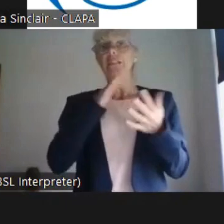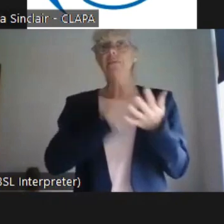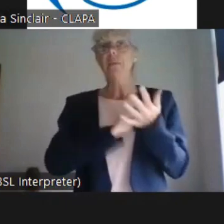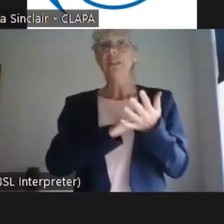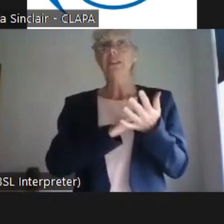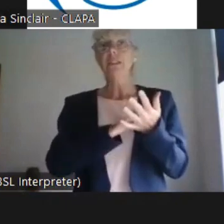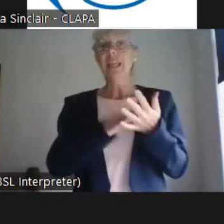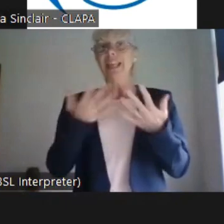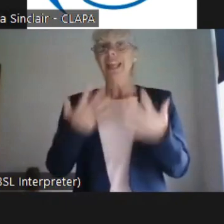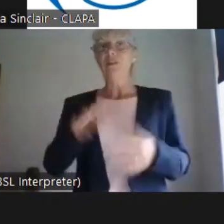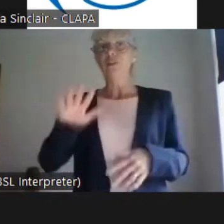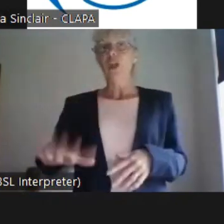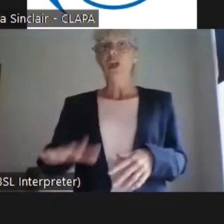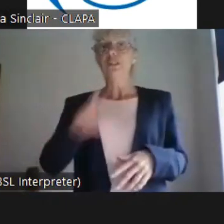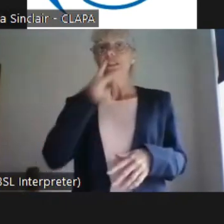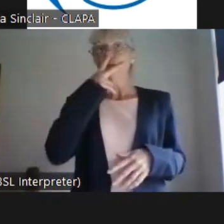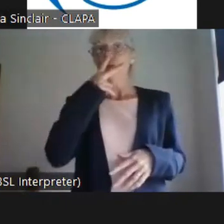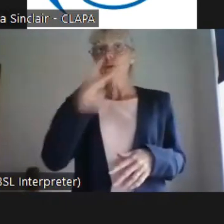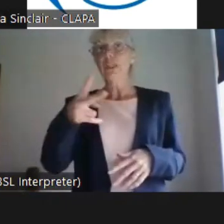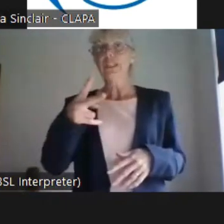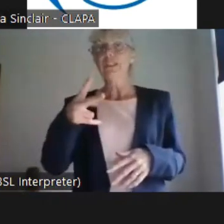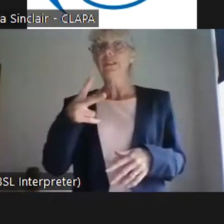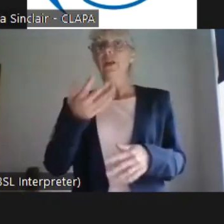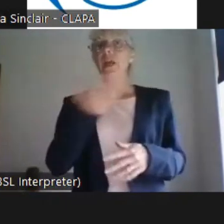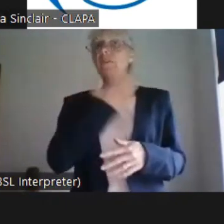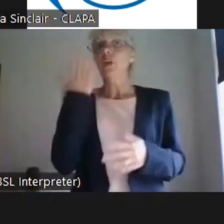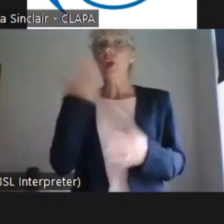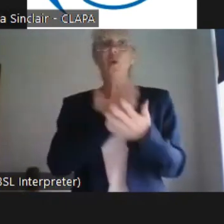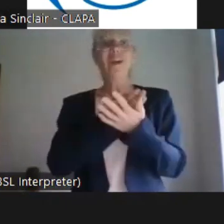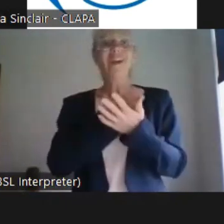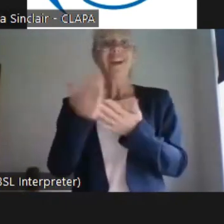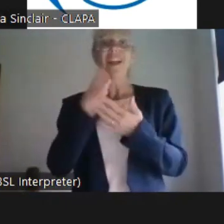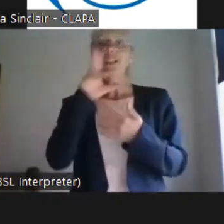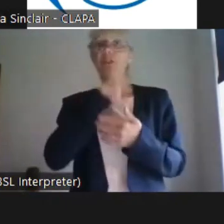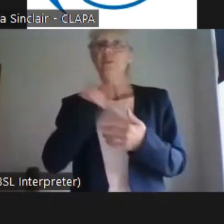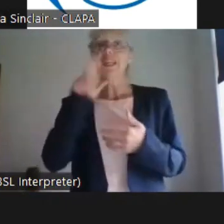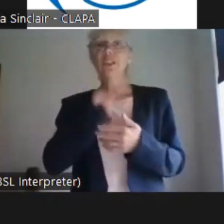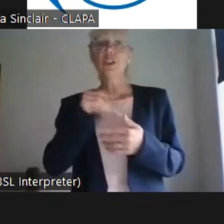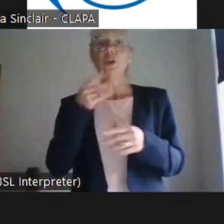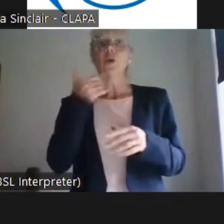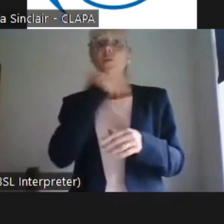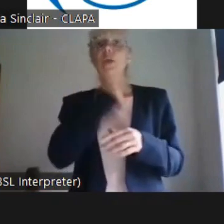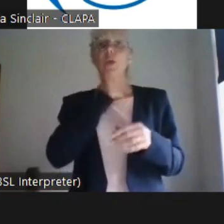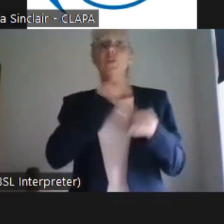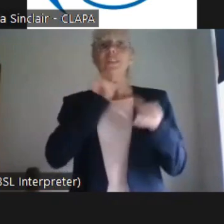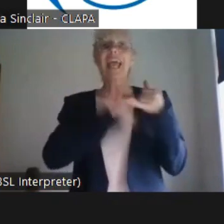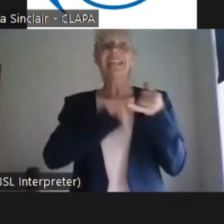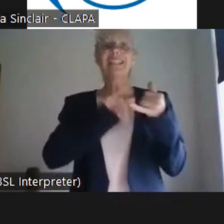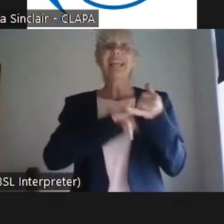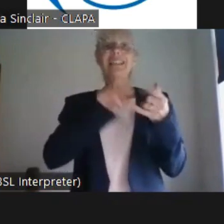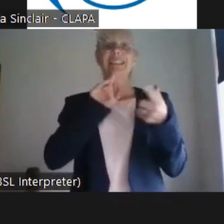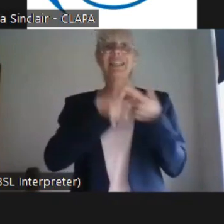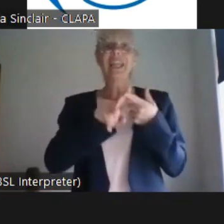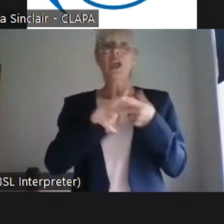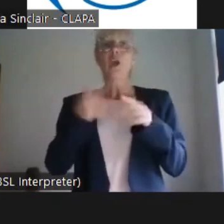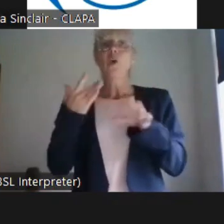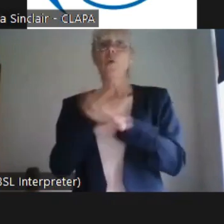no clear speech we use SSE and work with our salt cleft specialist currently we are tested every six